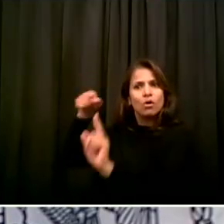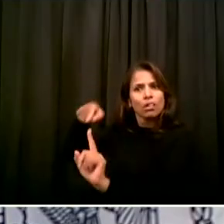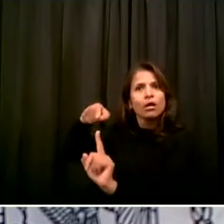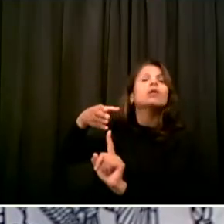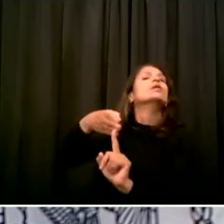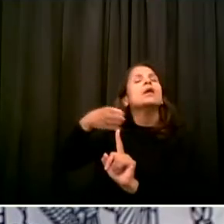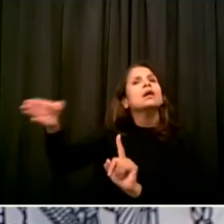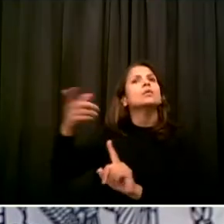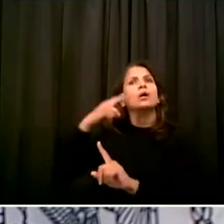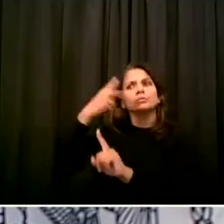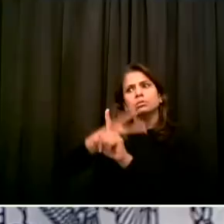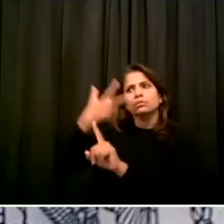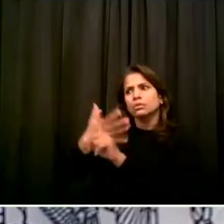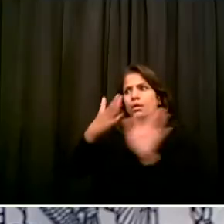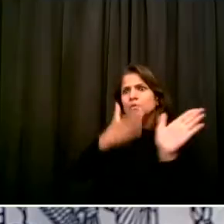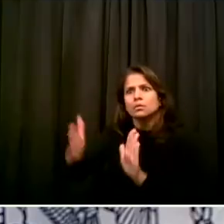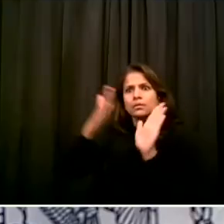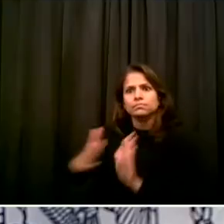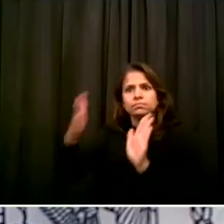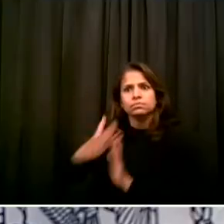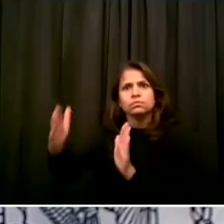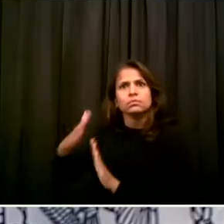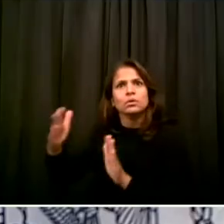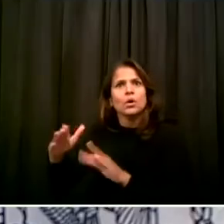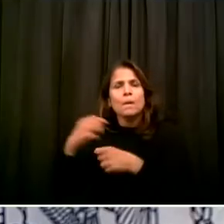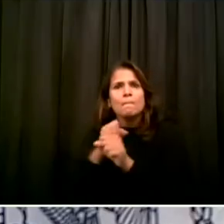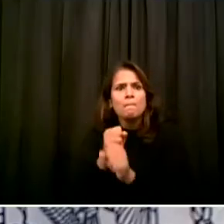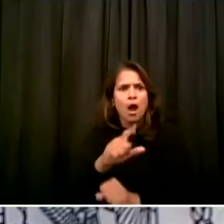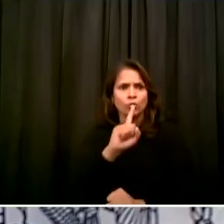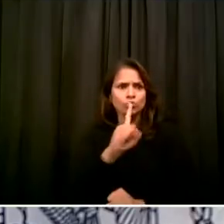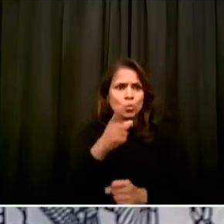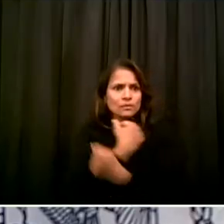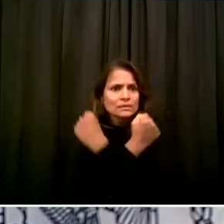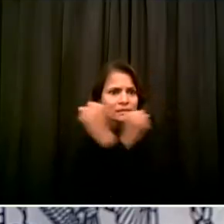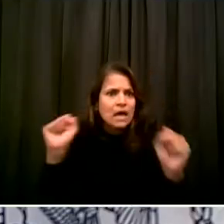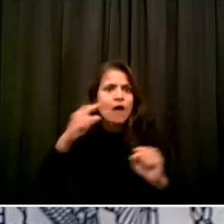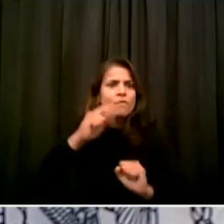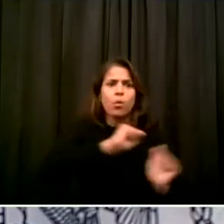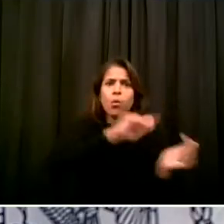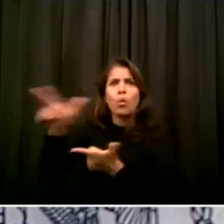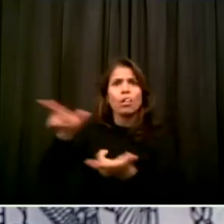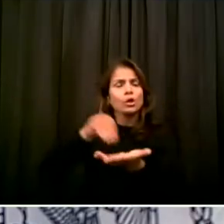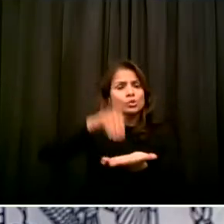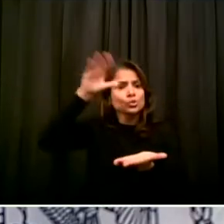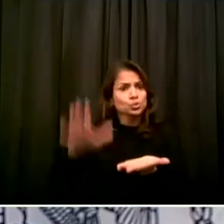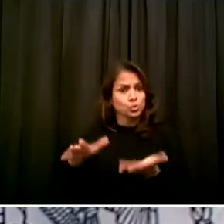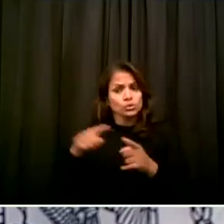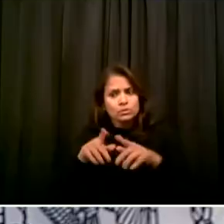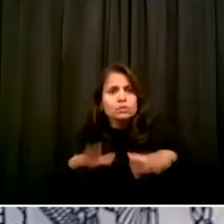THIS YEAR IT HAS BEEN MUCH, MUCH DEEPER.